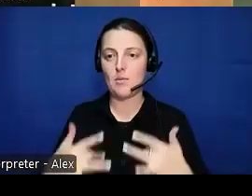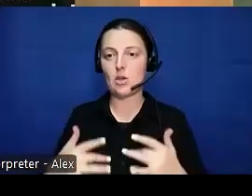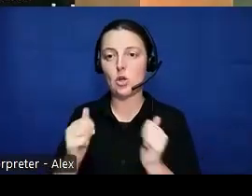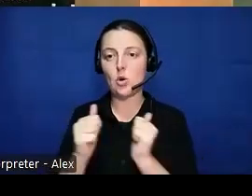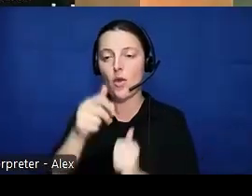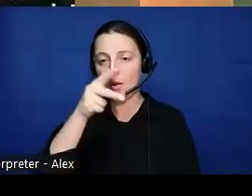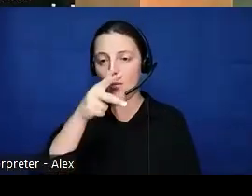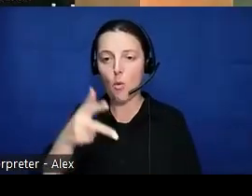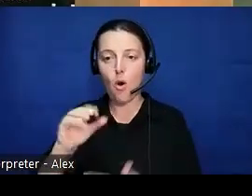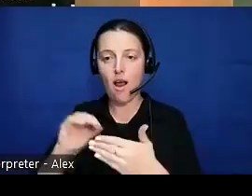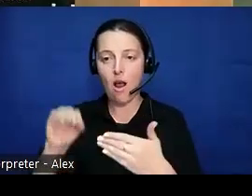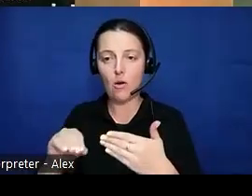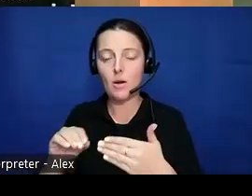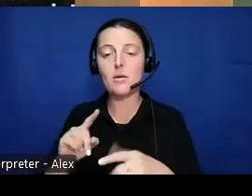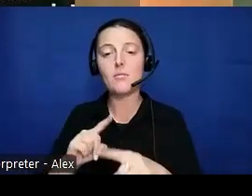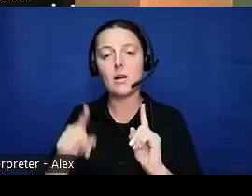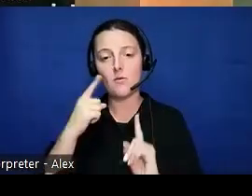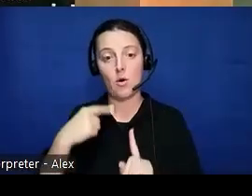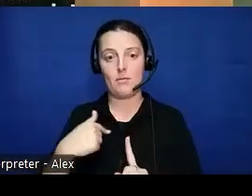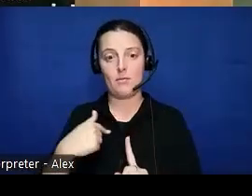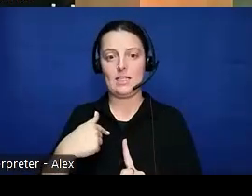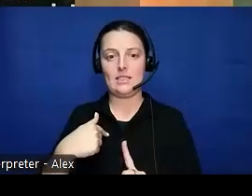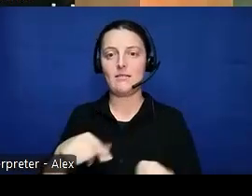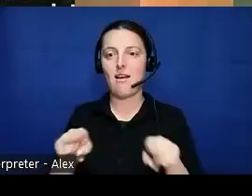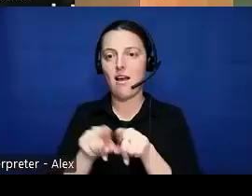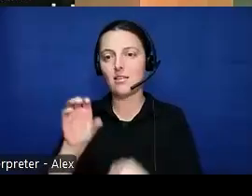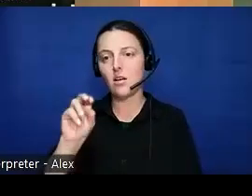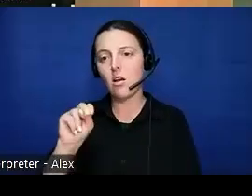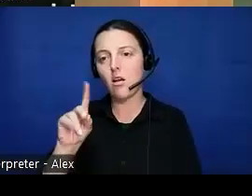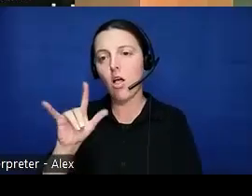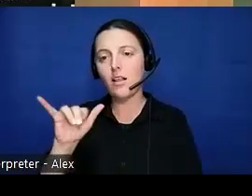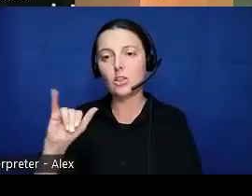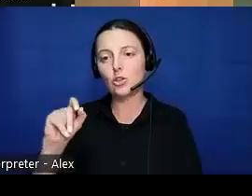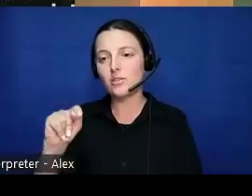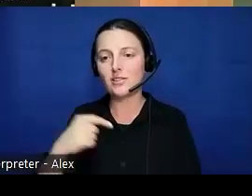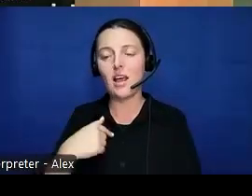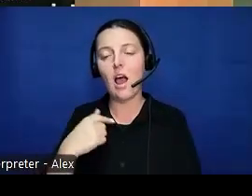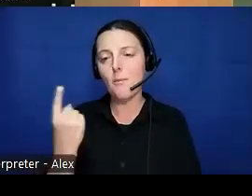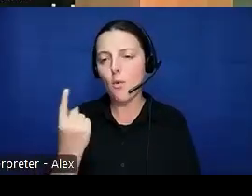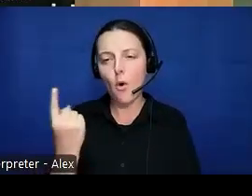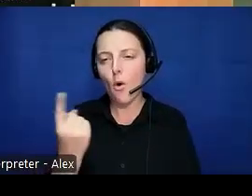in those outcomes, right? And uh um I looked at two different disease groups. Of course,